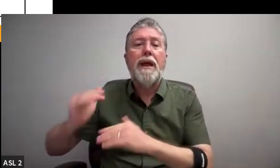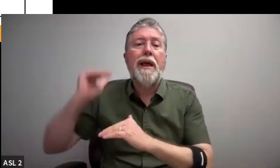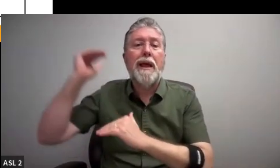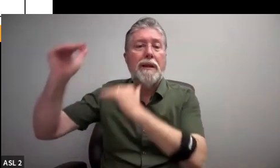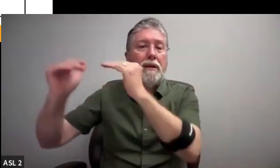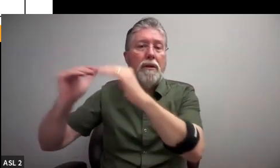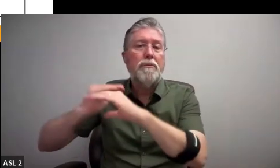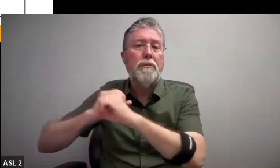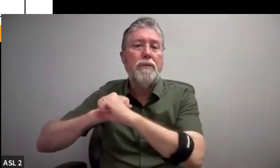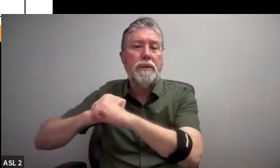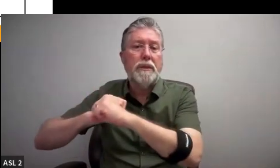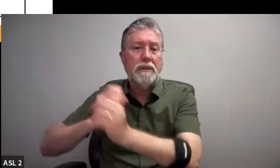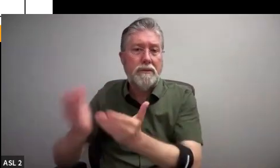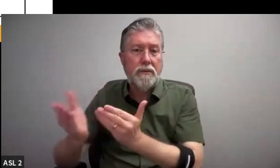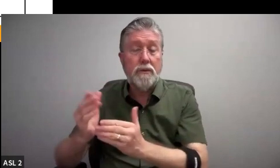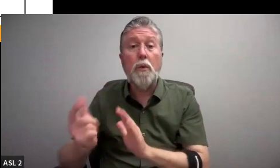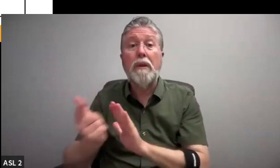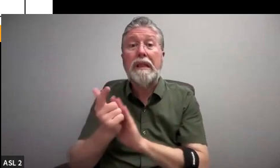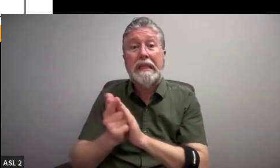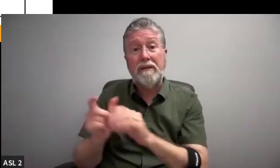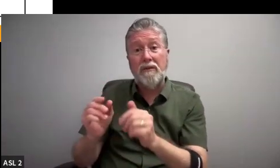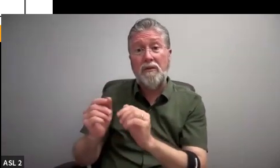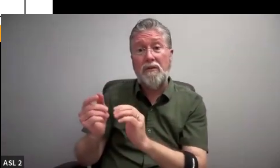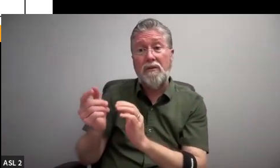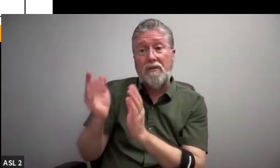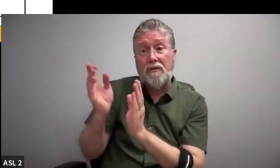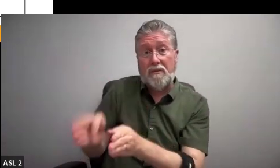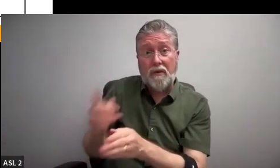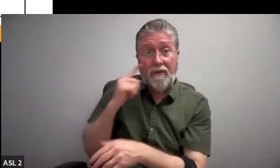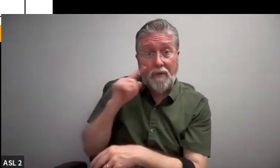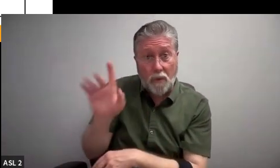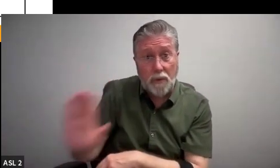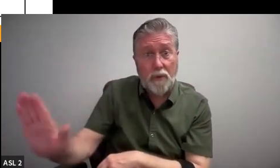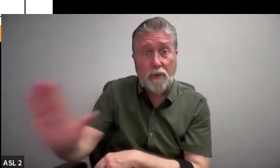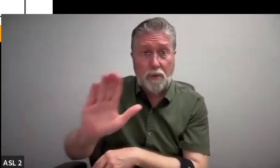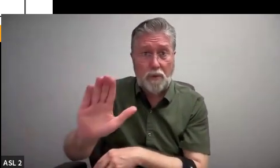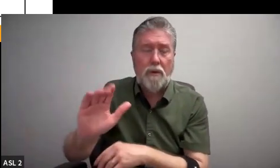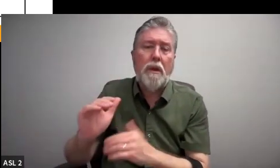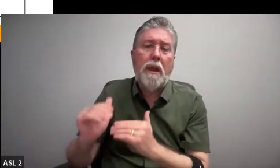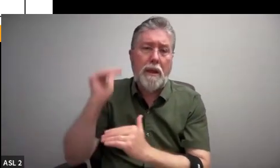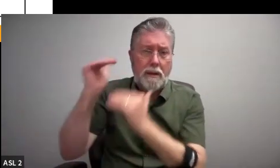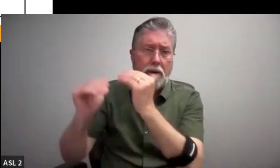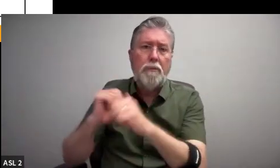legal counsel of Adult Protective Services. The state unit on aging currently employs